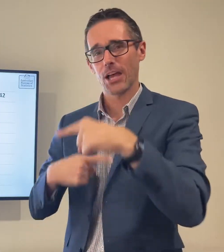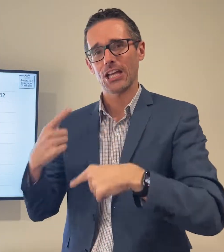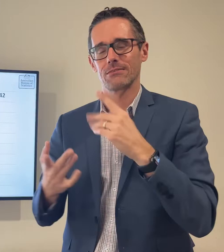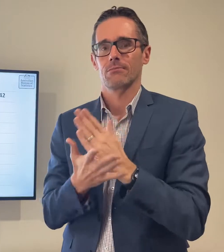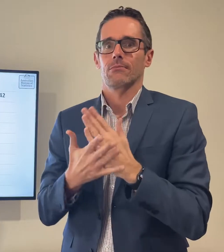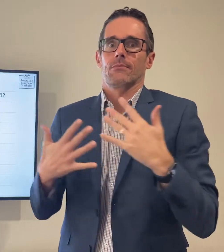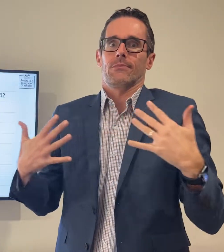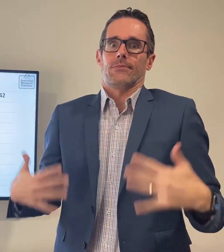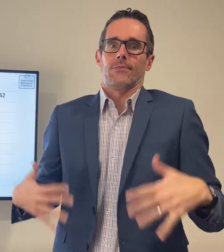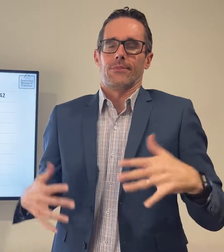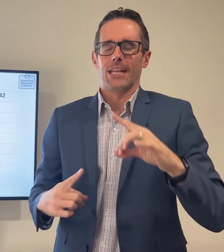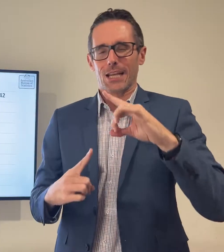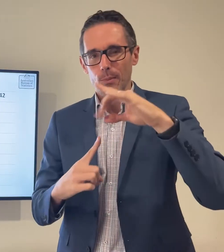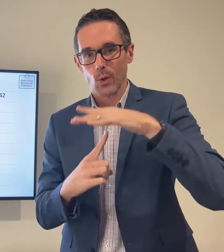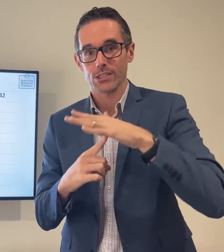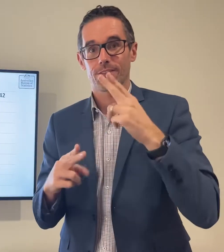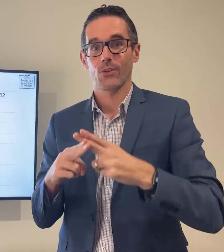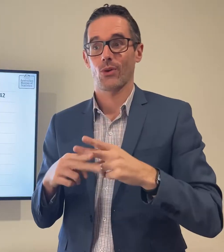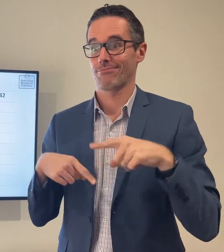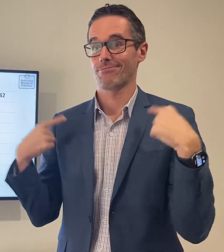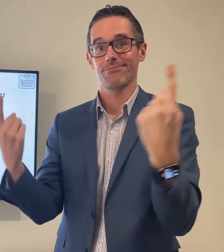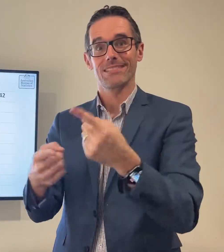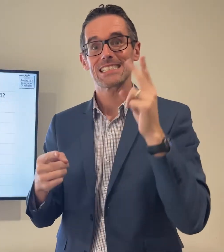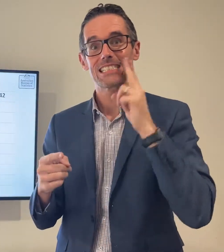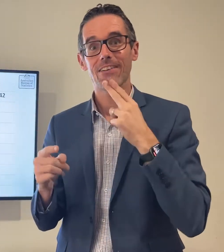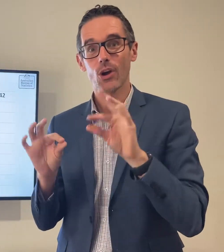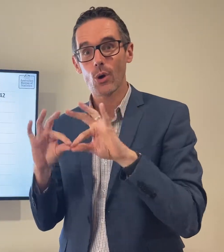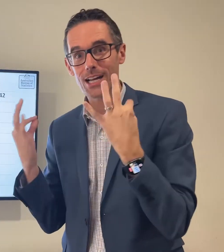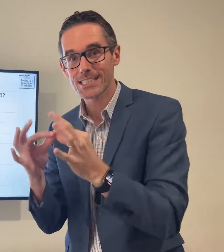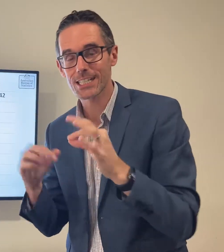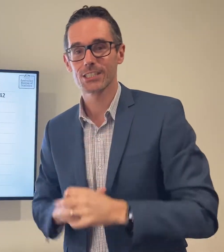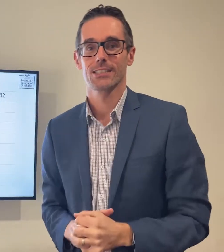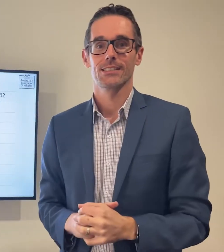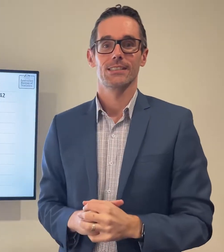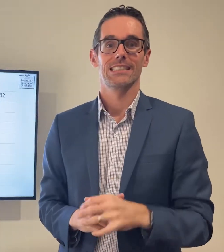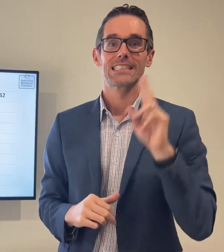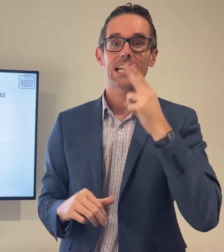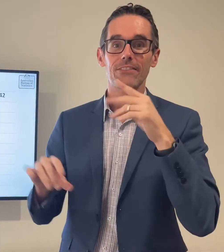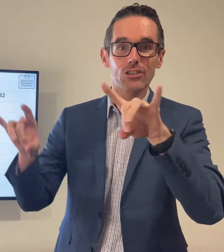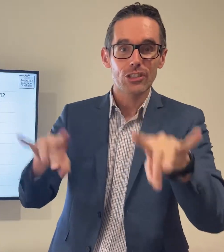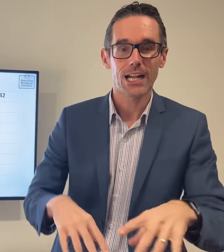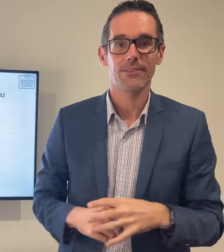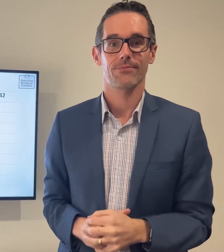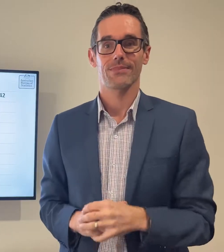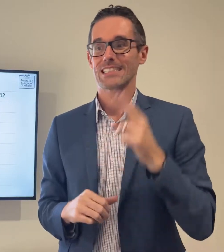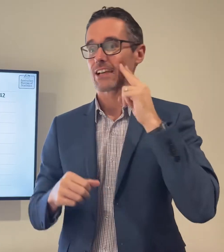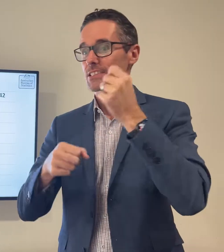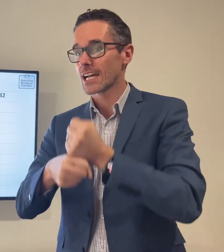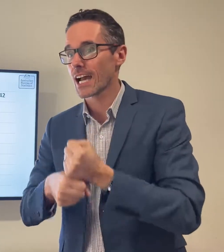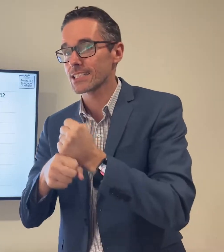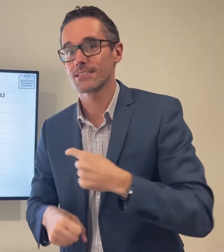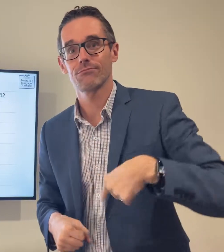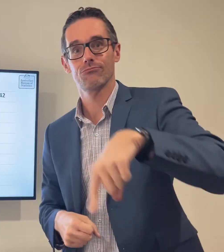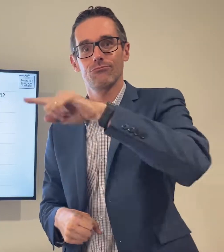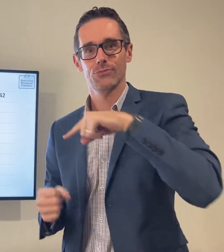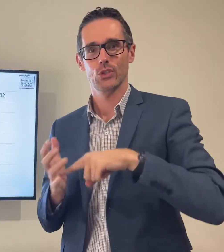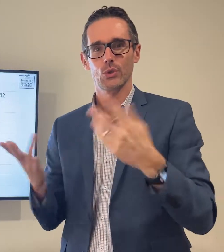This information will be important for our Deaf organisations, Deaf Australia, Deaf societies